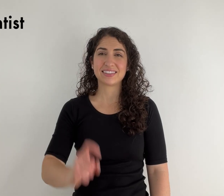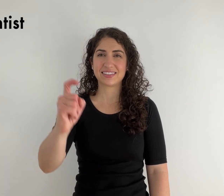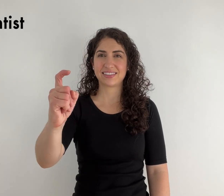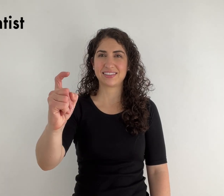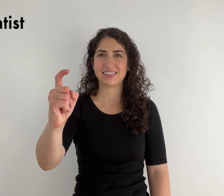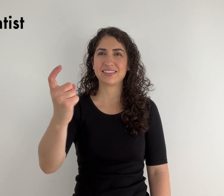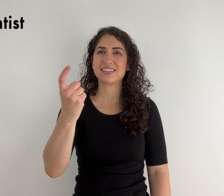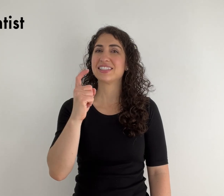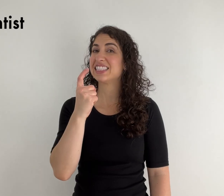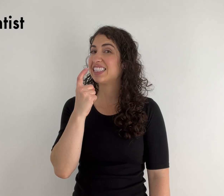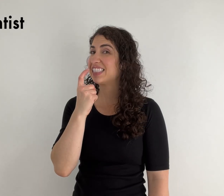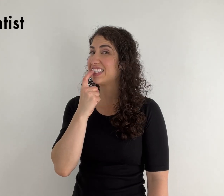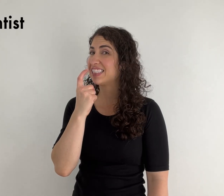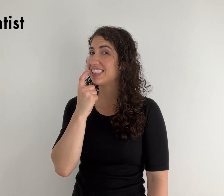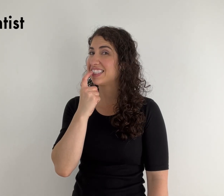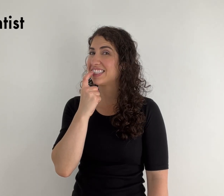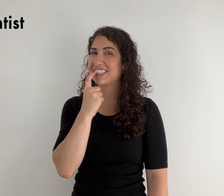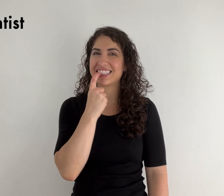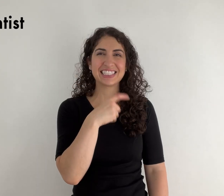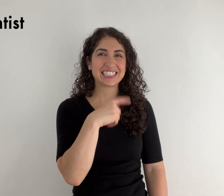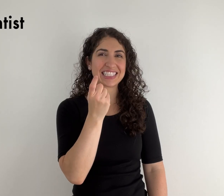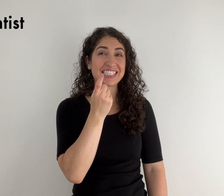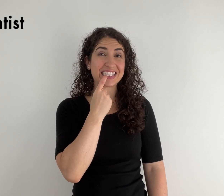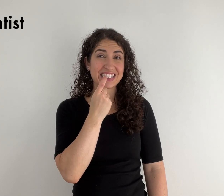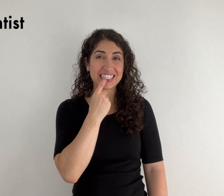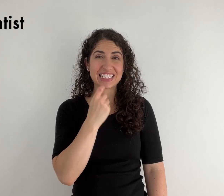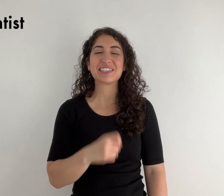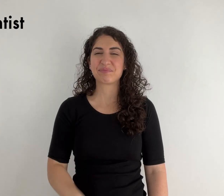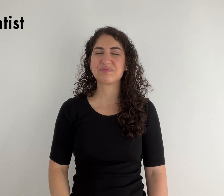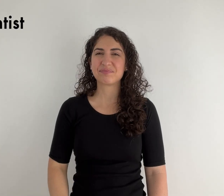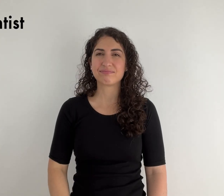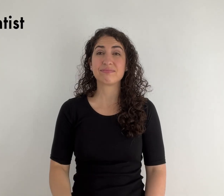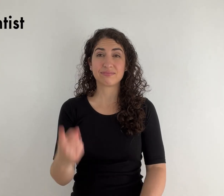The "X" handshape taps the teeth. DENTIST.